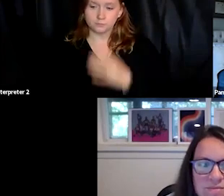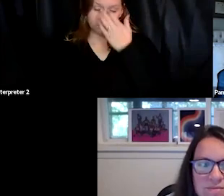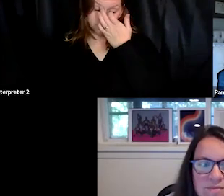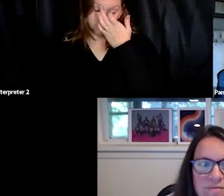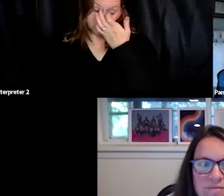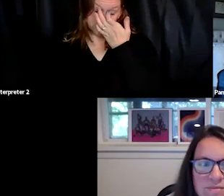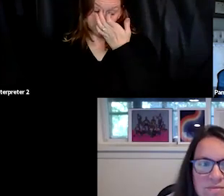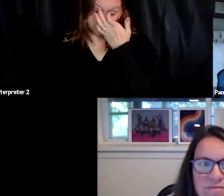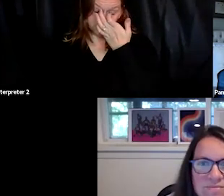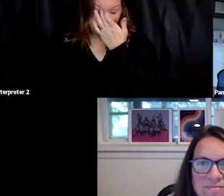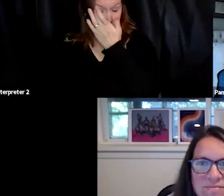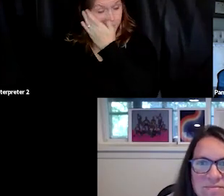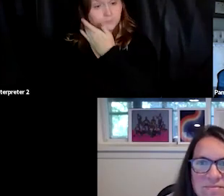And we're moving to question three.